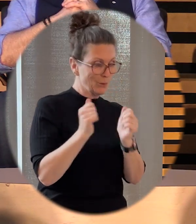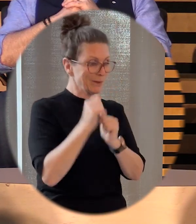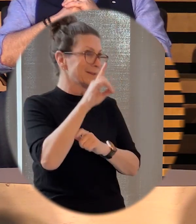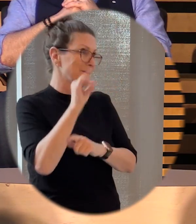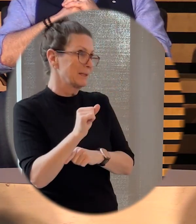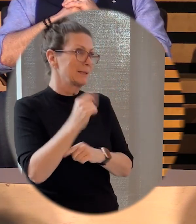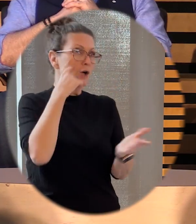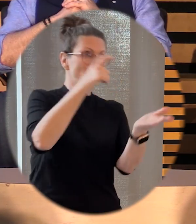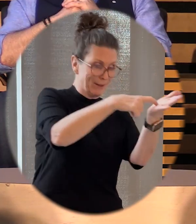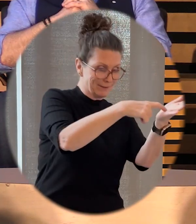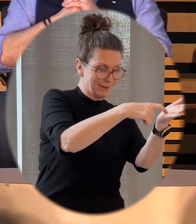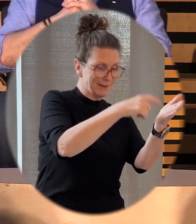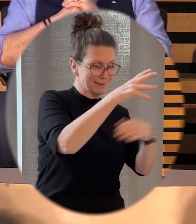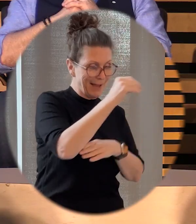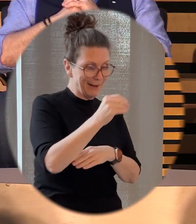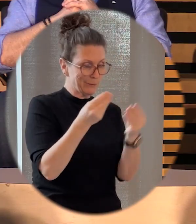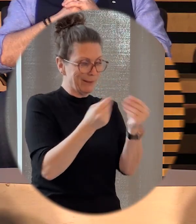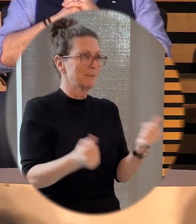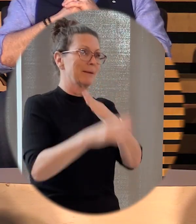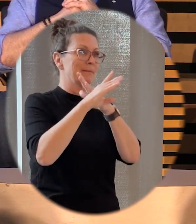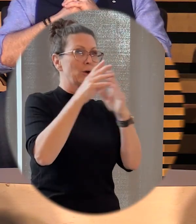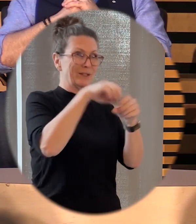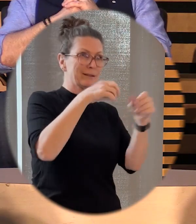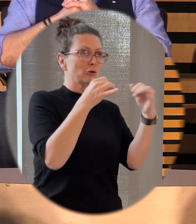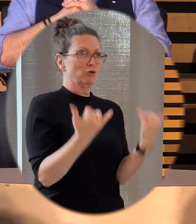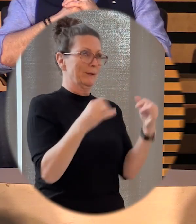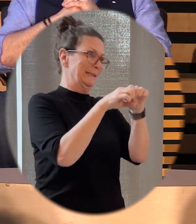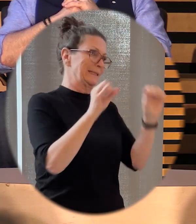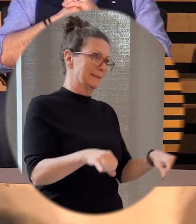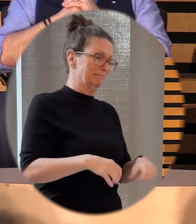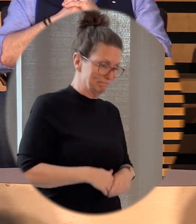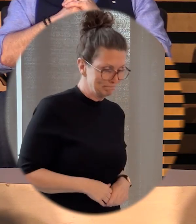work that our team does, is to assist people we serve to have a better life. A life where